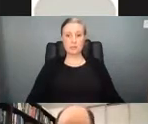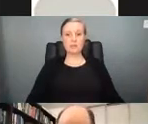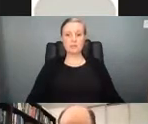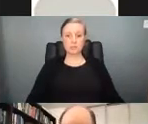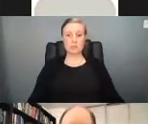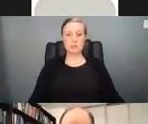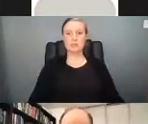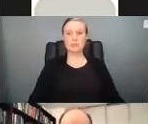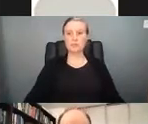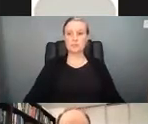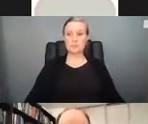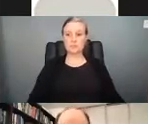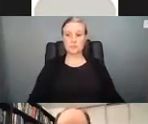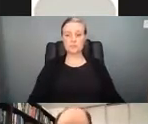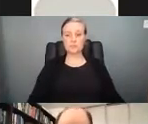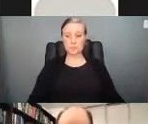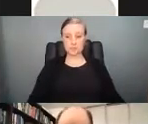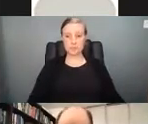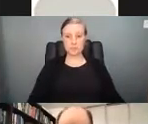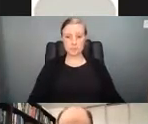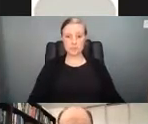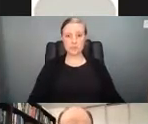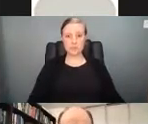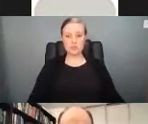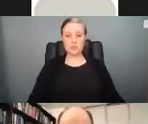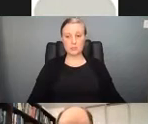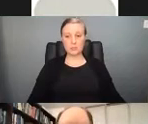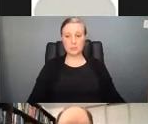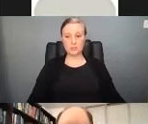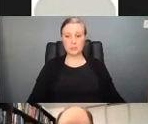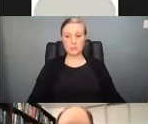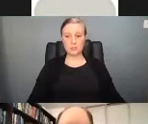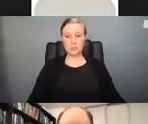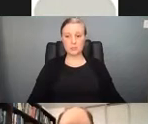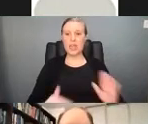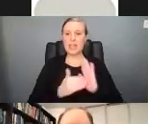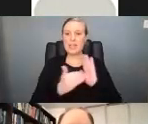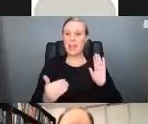overview, thinking about a few particular groups in particular and a few of particular